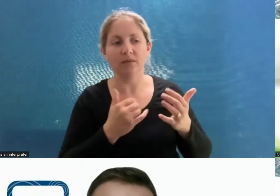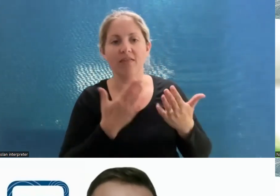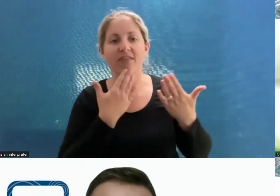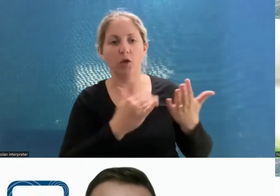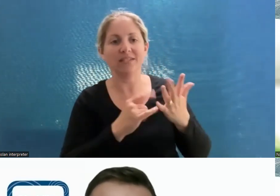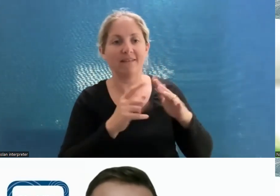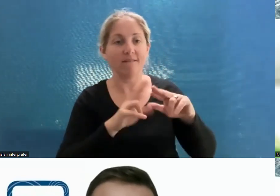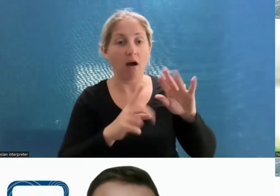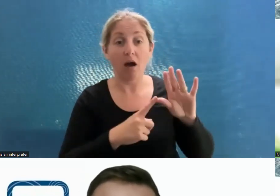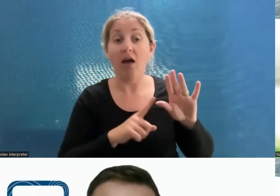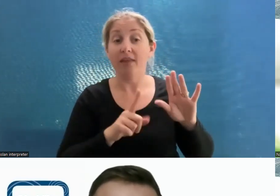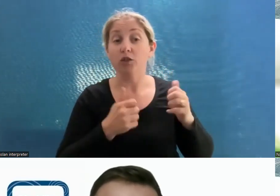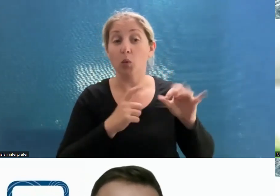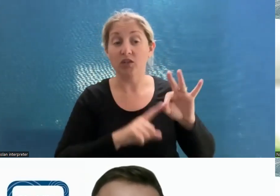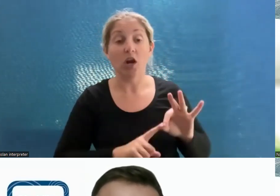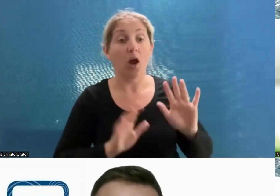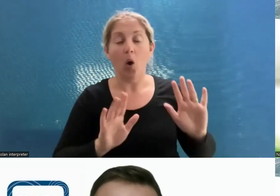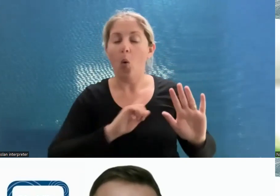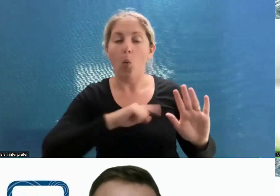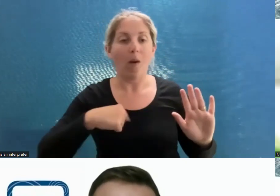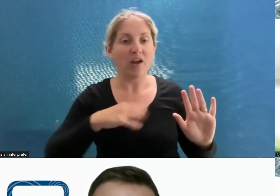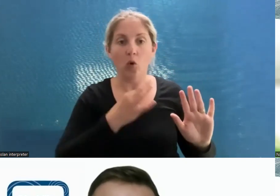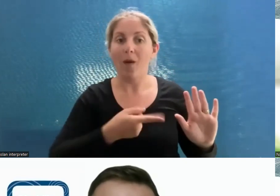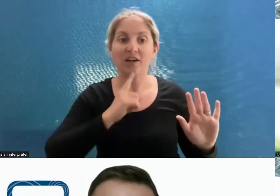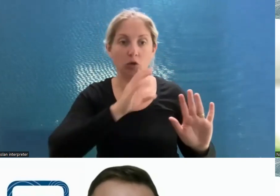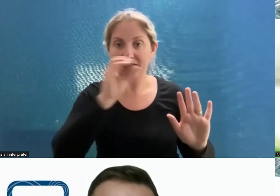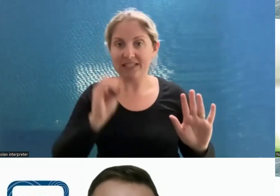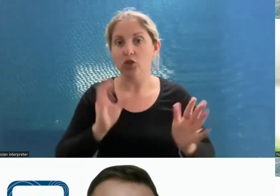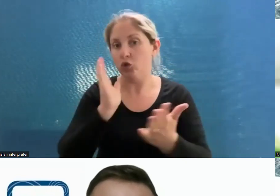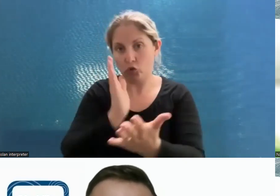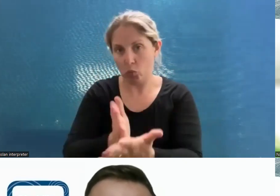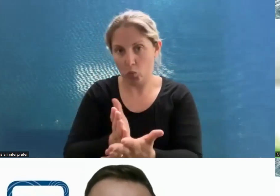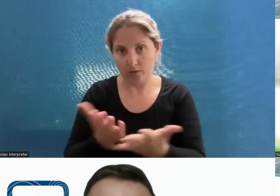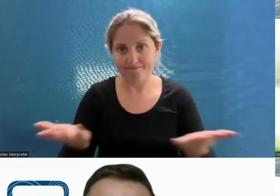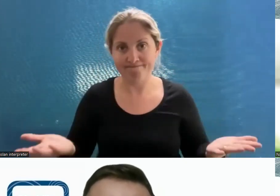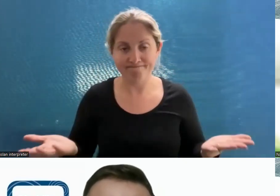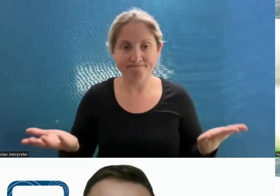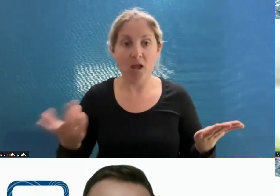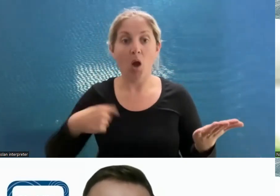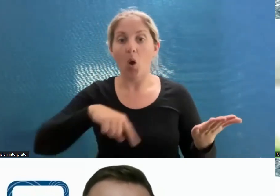It is not something we have 100% certainty on, obviously we don’t necessarily have